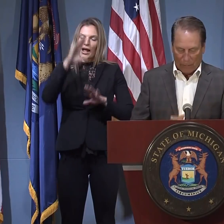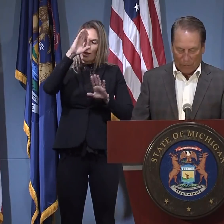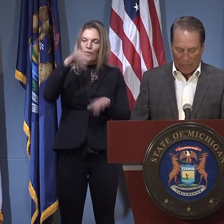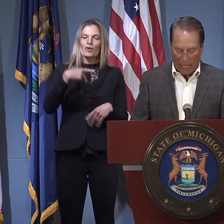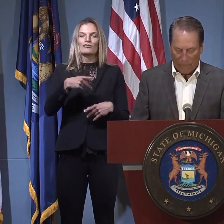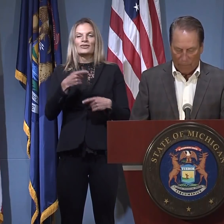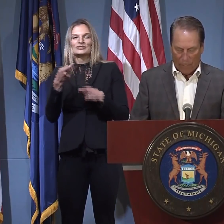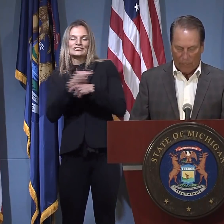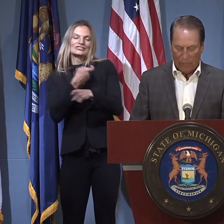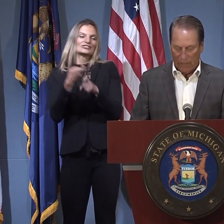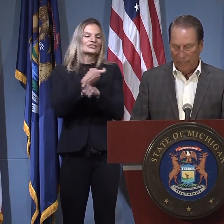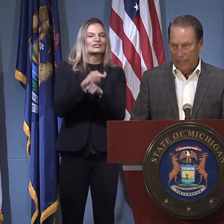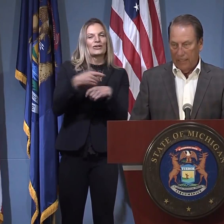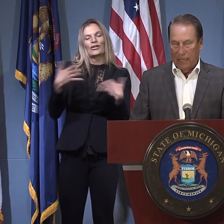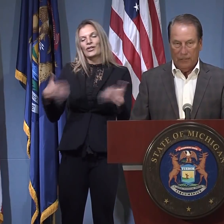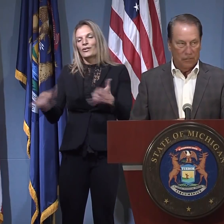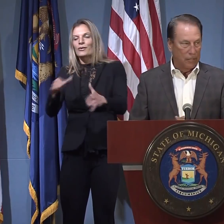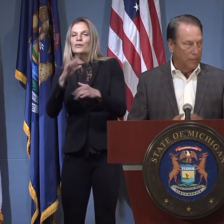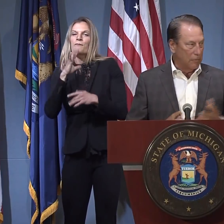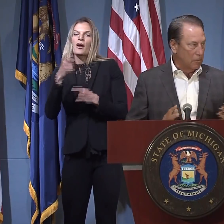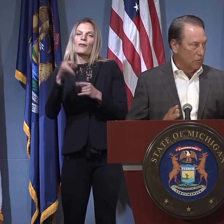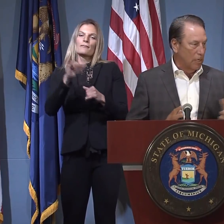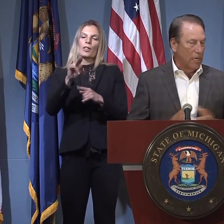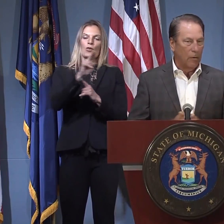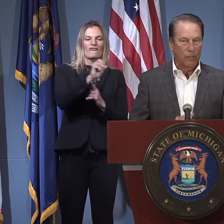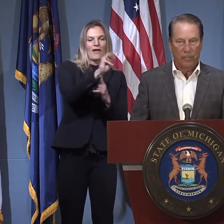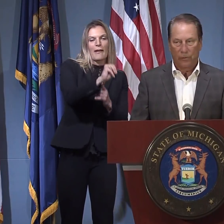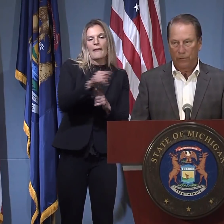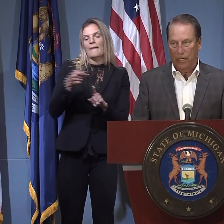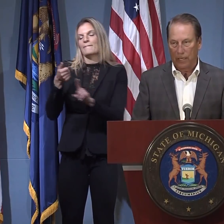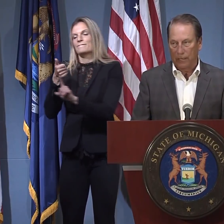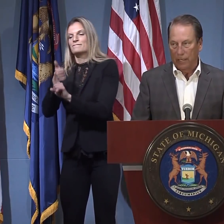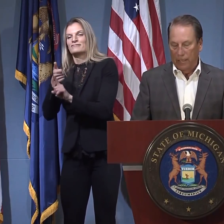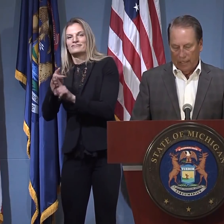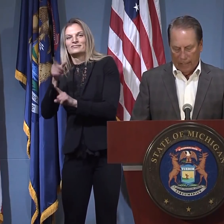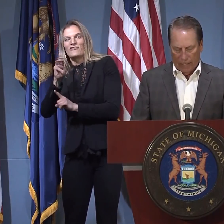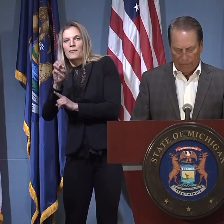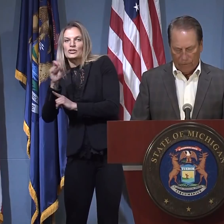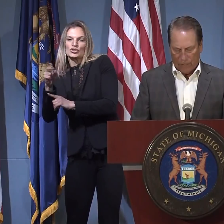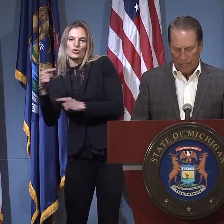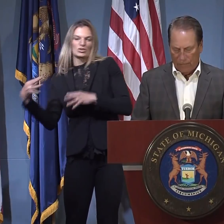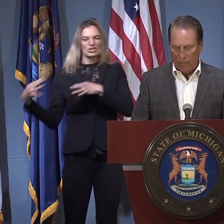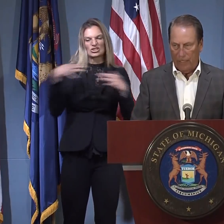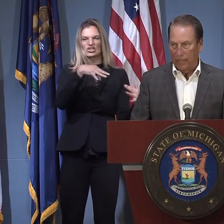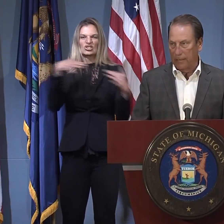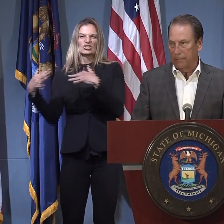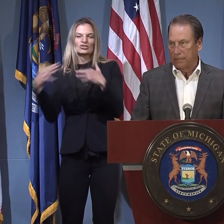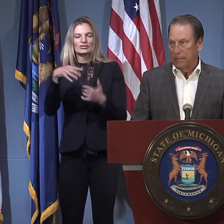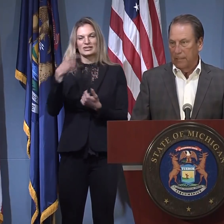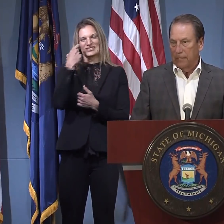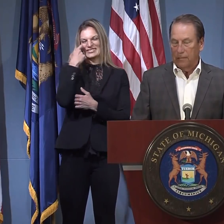NEED TO MAKE BET DEERCISION THAN WE HAVE MADE -- BETTER DECISION IN THE WE HAVE MADE. RIVALRIES ARE ONE THING. WE ALL JOKE ABOUT THEM.